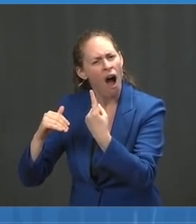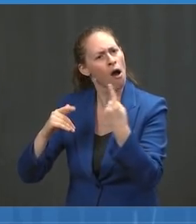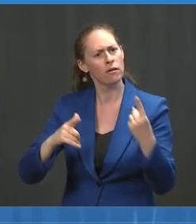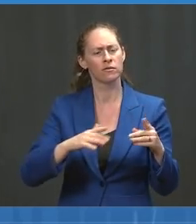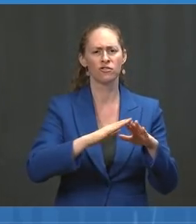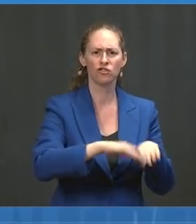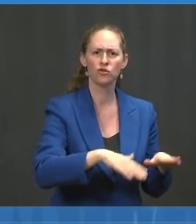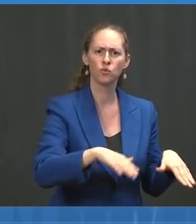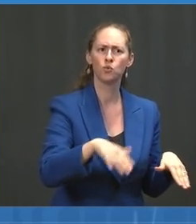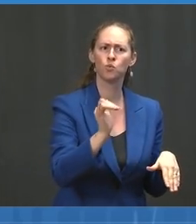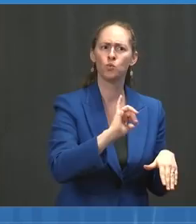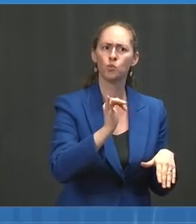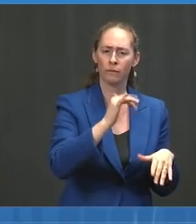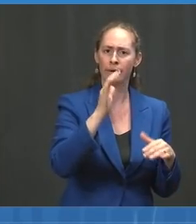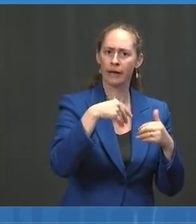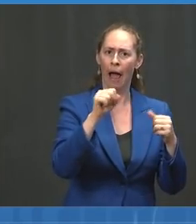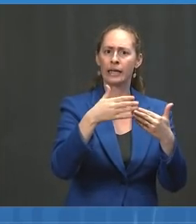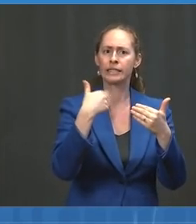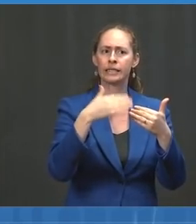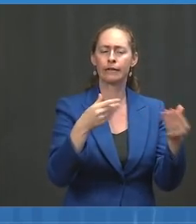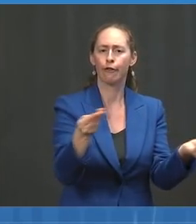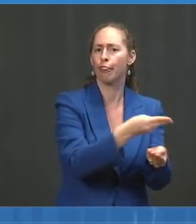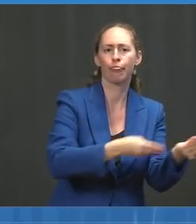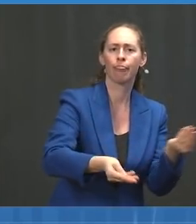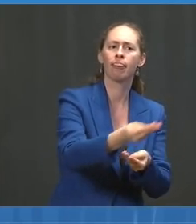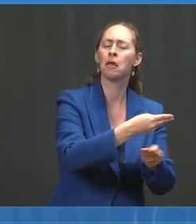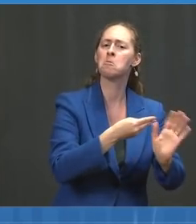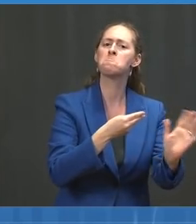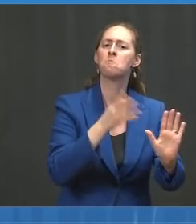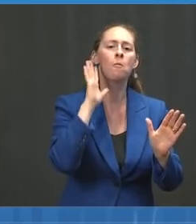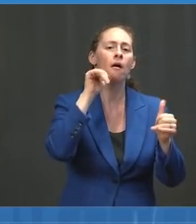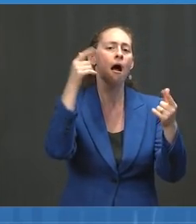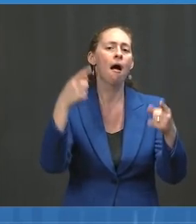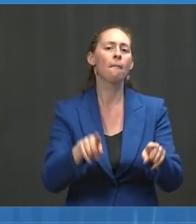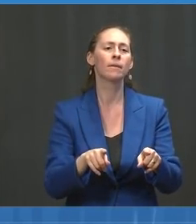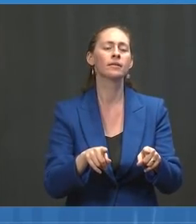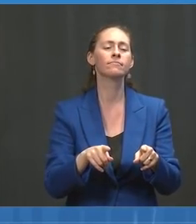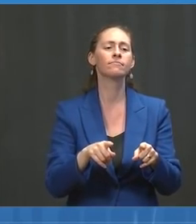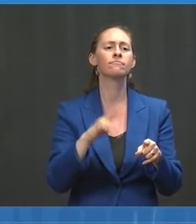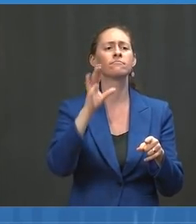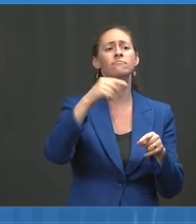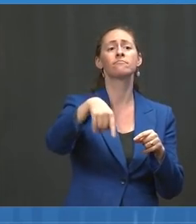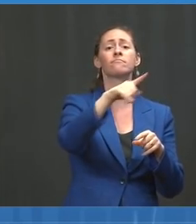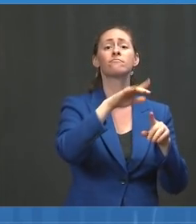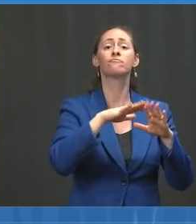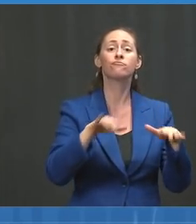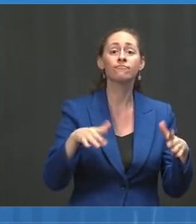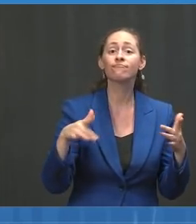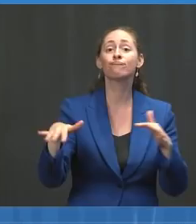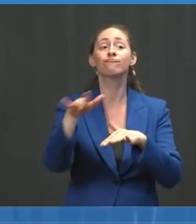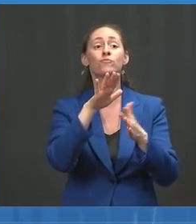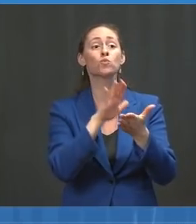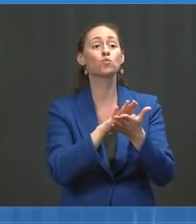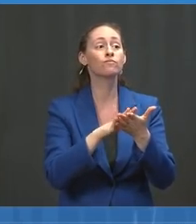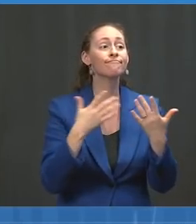from one child to another, and then, of course, from children going home to perhaps unvaccinated or immunocompromised